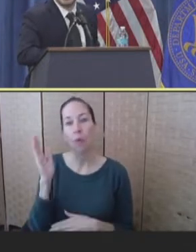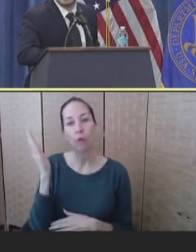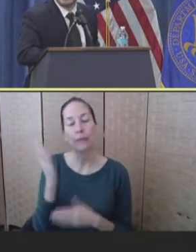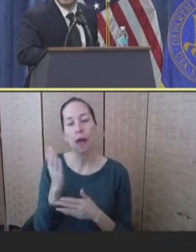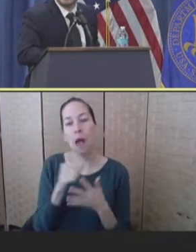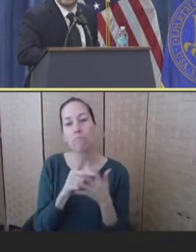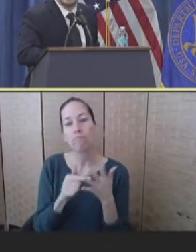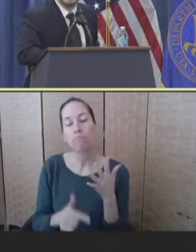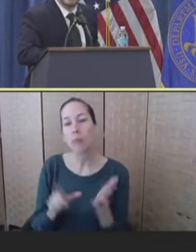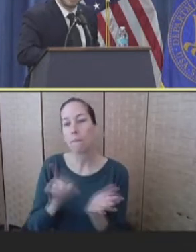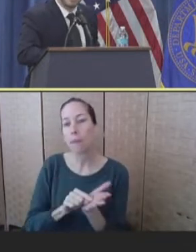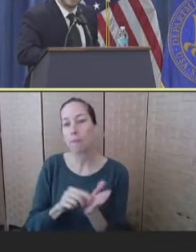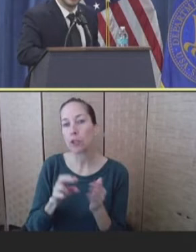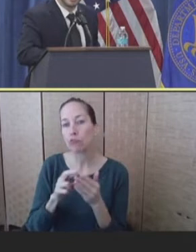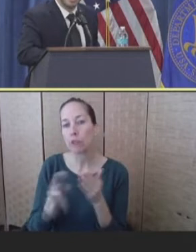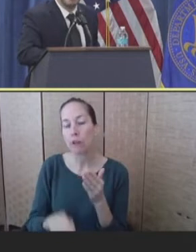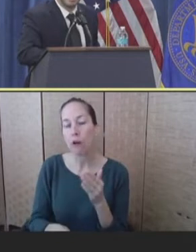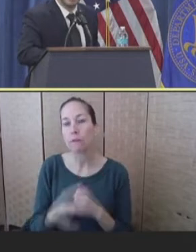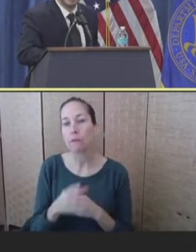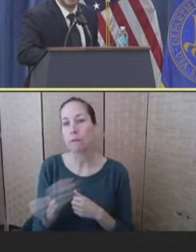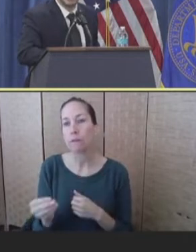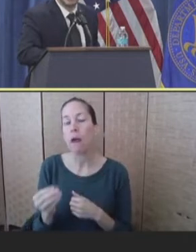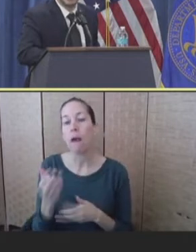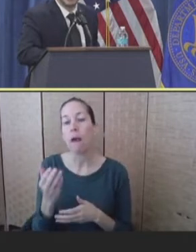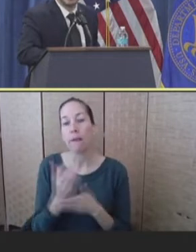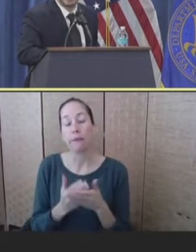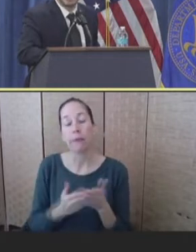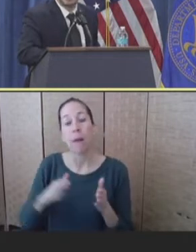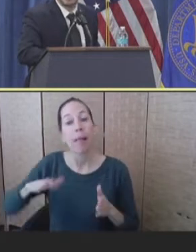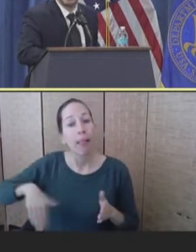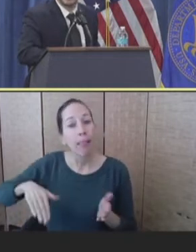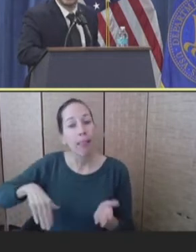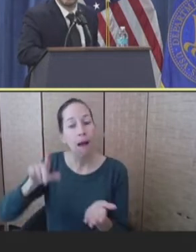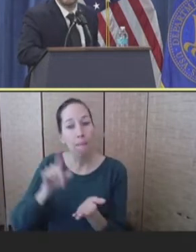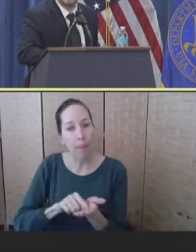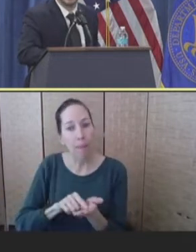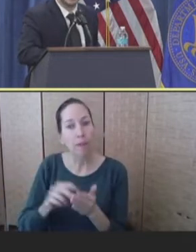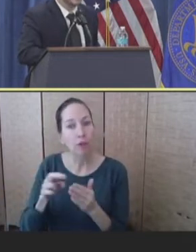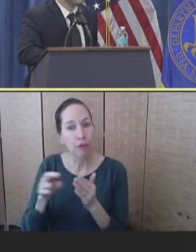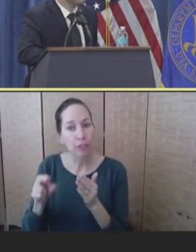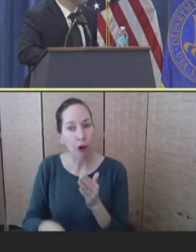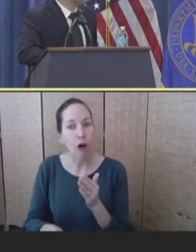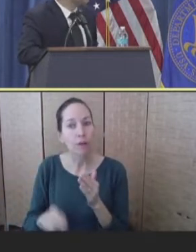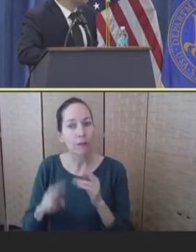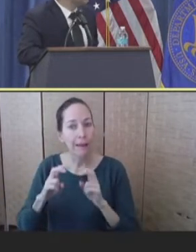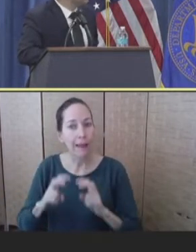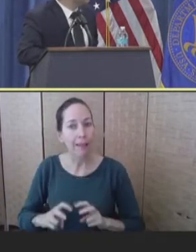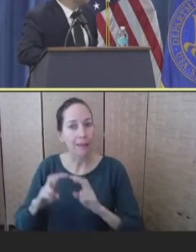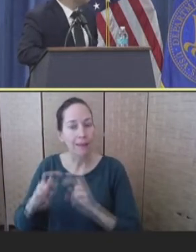And then I'll also present some forthcoming unpublished analyses, the results of those that I think will be interesting.